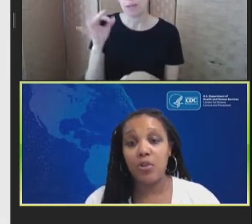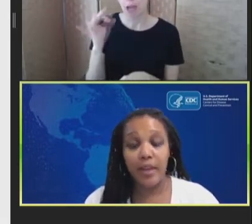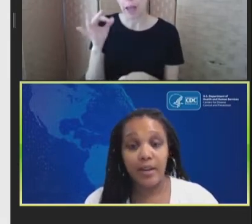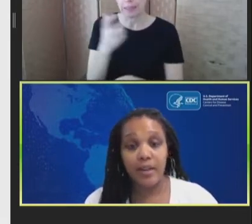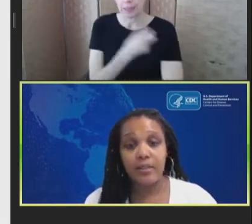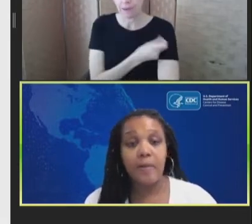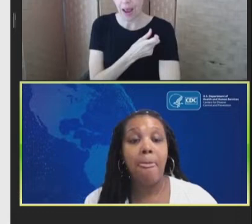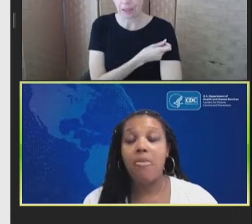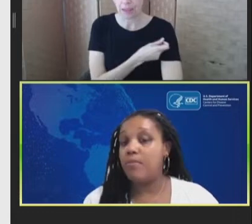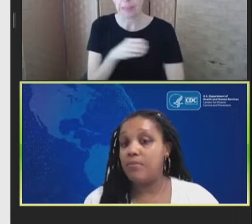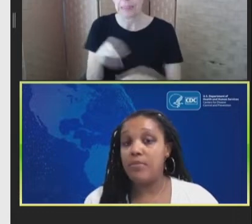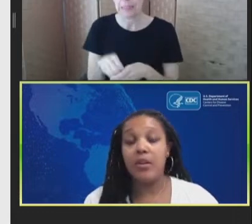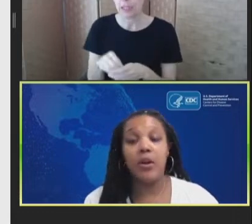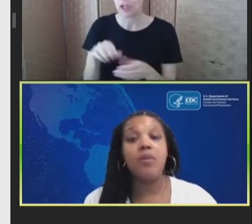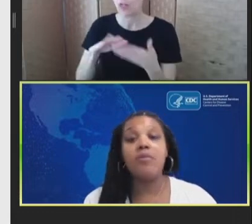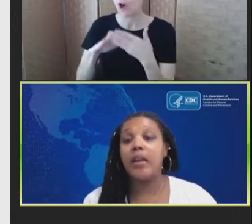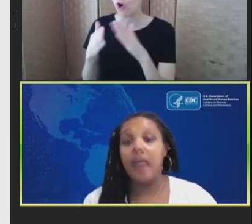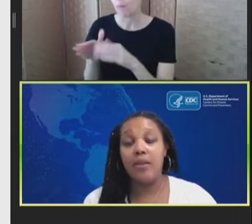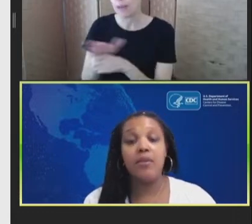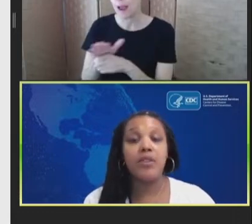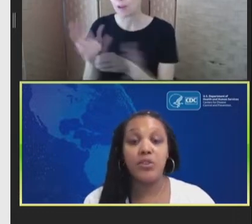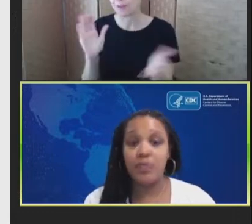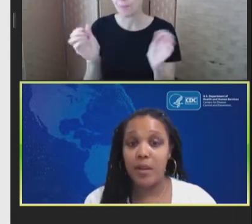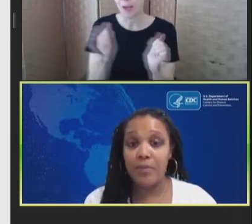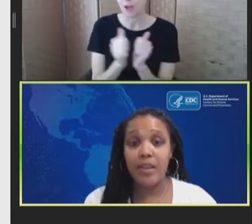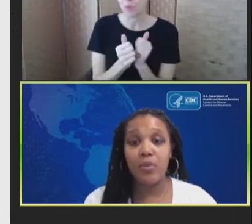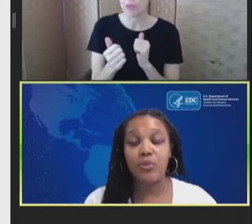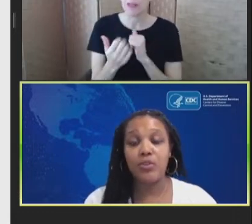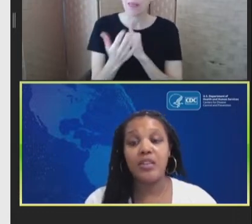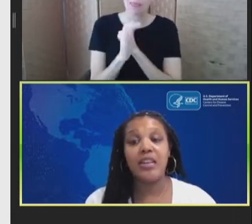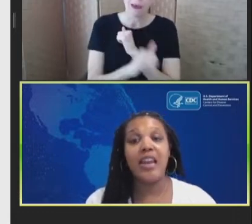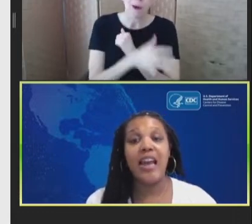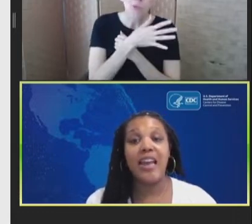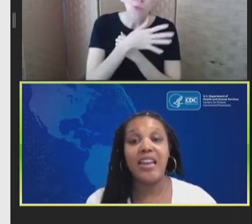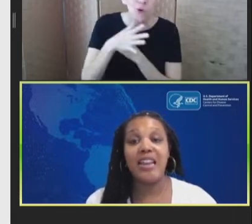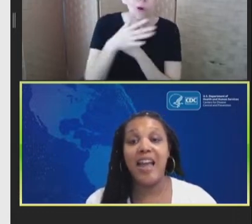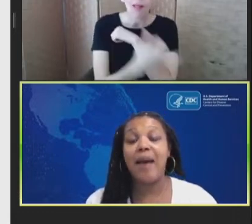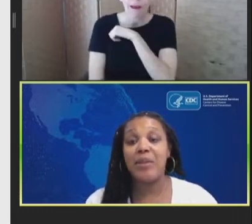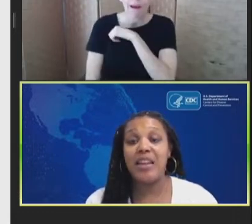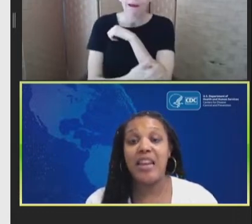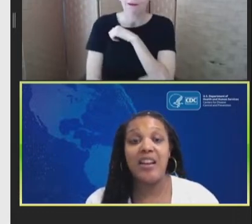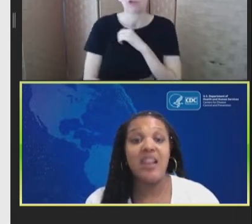rural areas. You know, again, this was something that we were seeing it happening in a -- in a